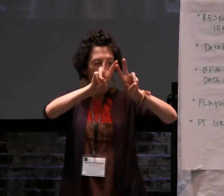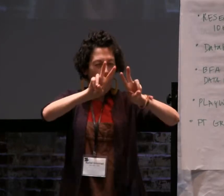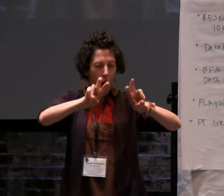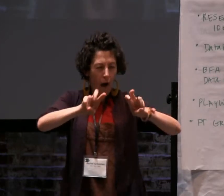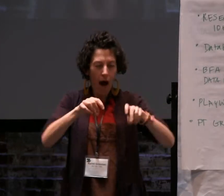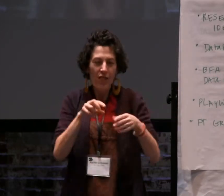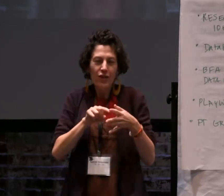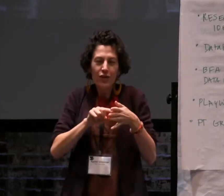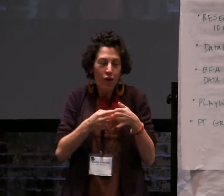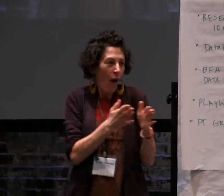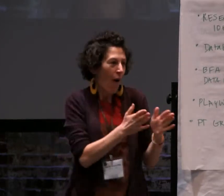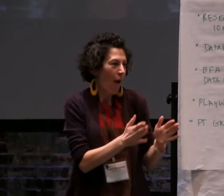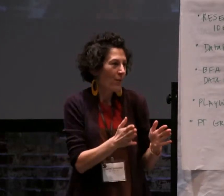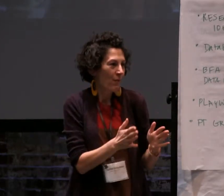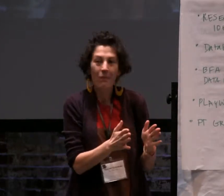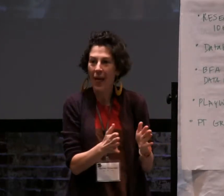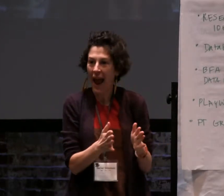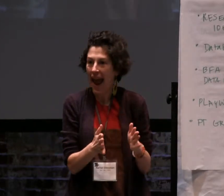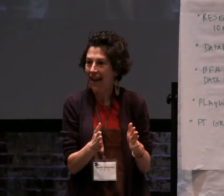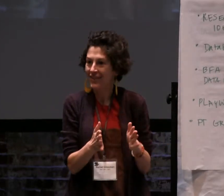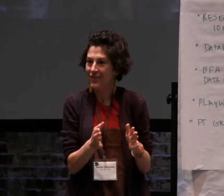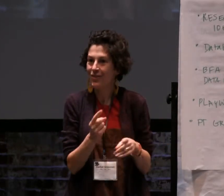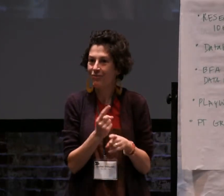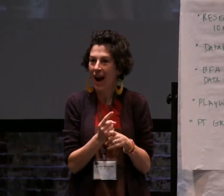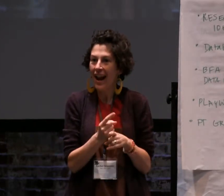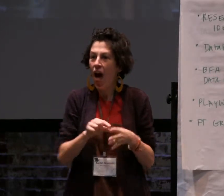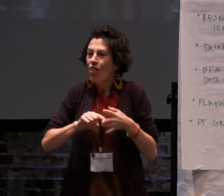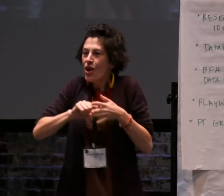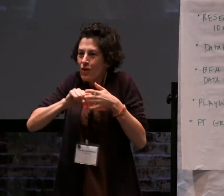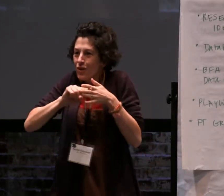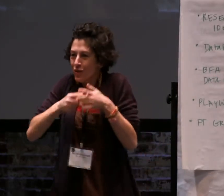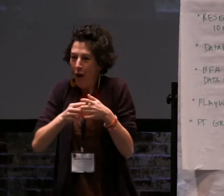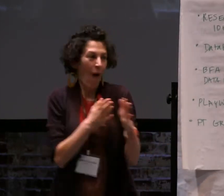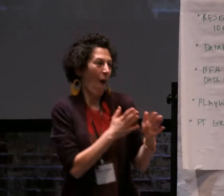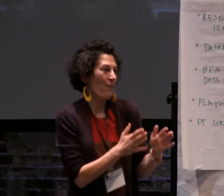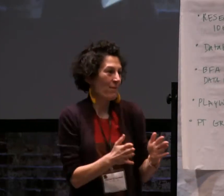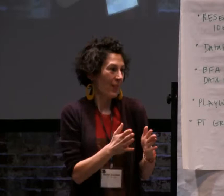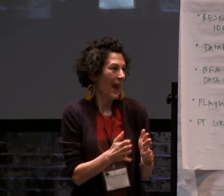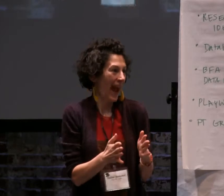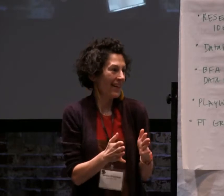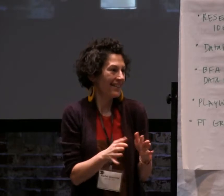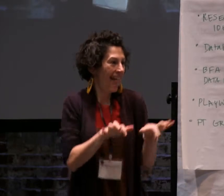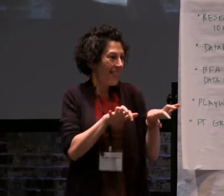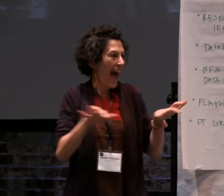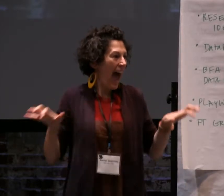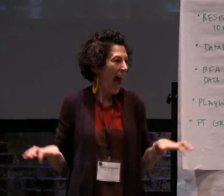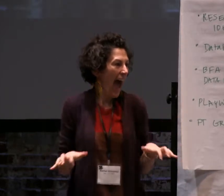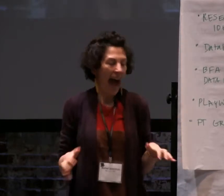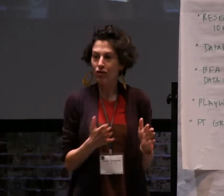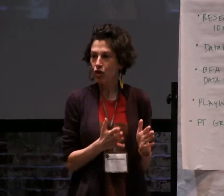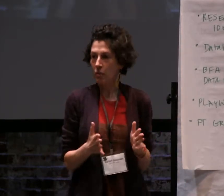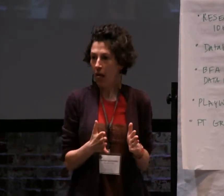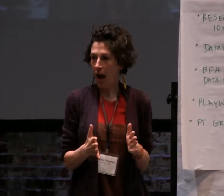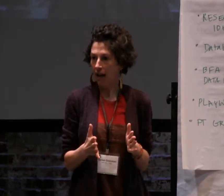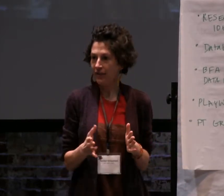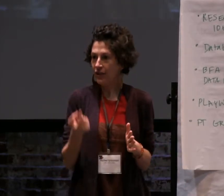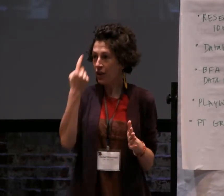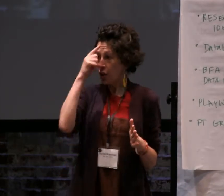And in those dreams, I see some strategy being developed. I see the start of some planning and some action,